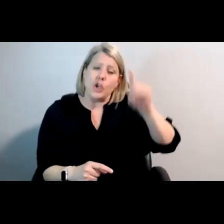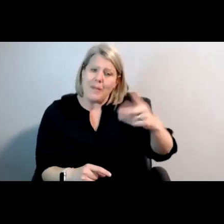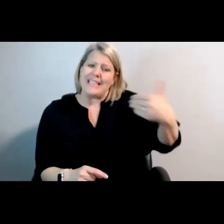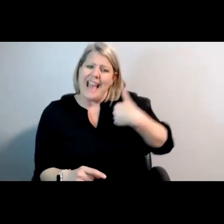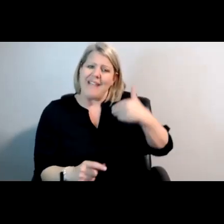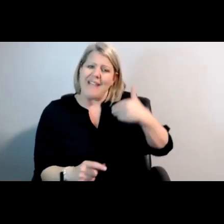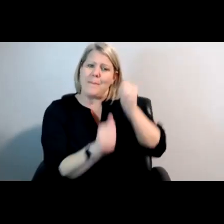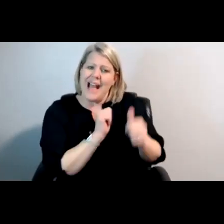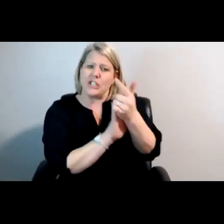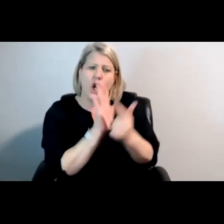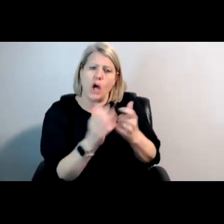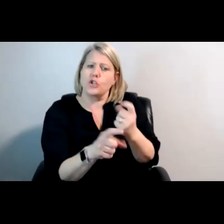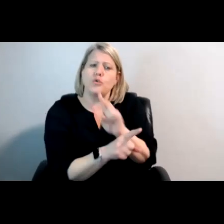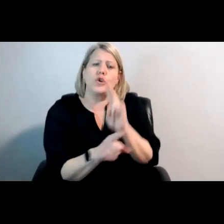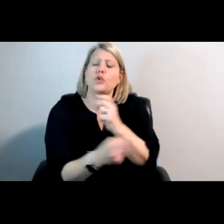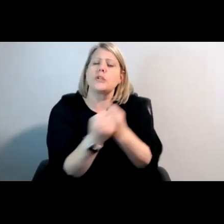to use supportive decision-making. Next slide.